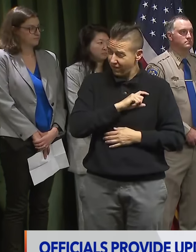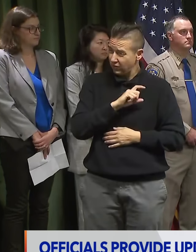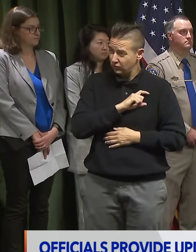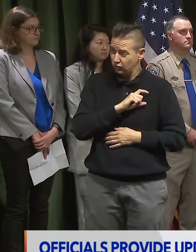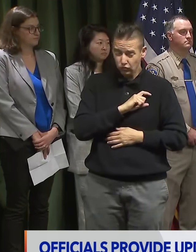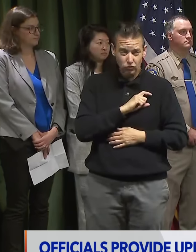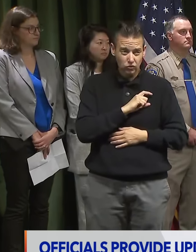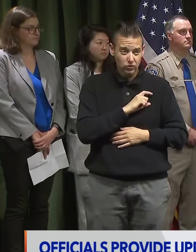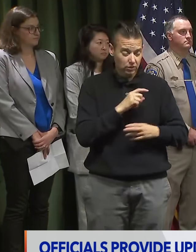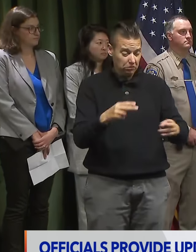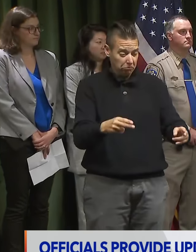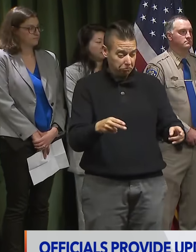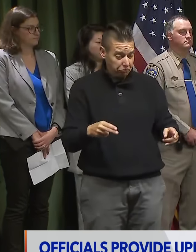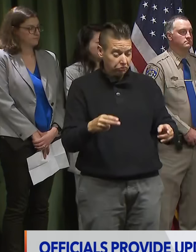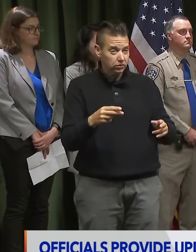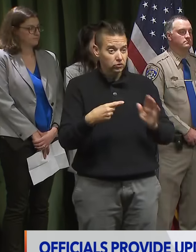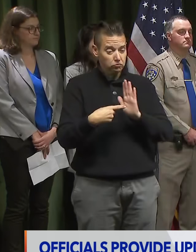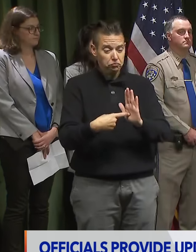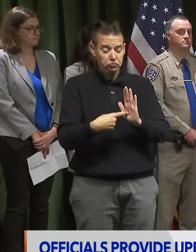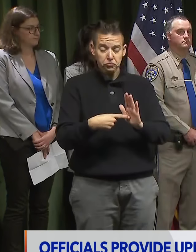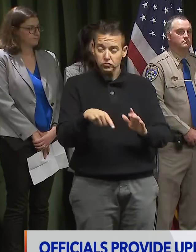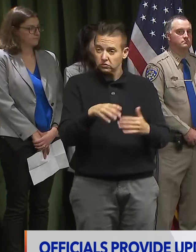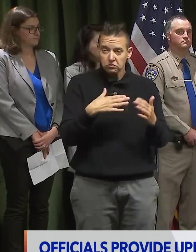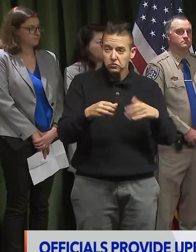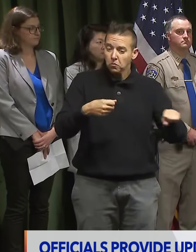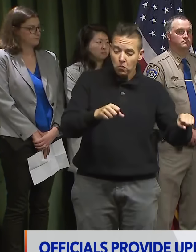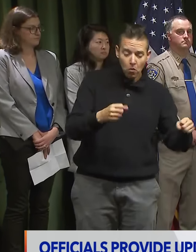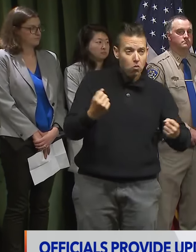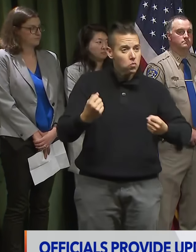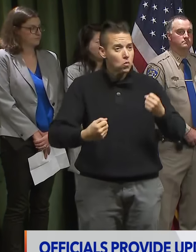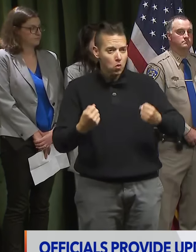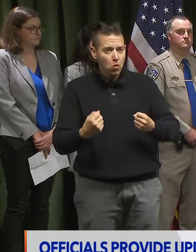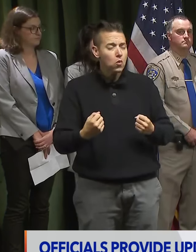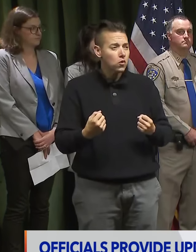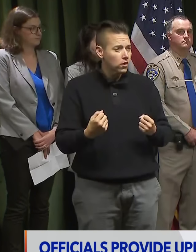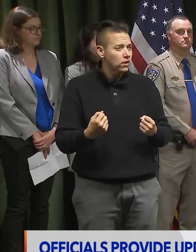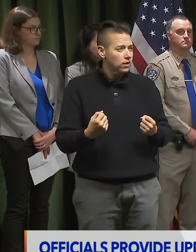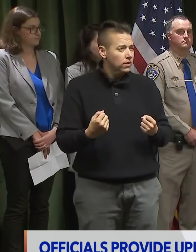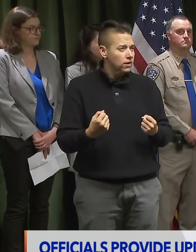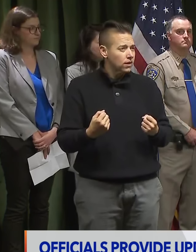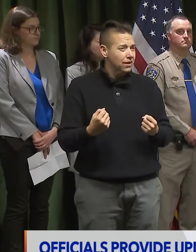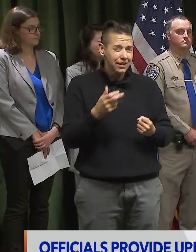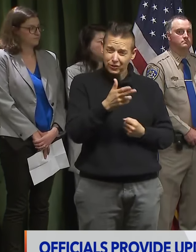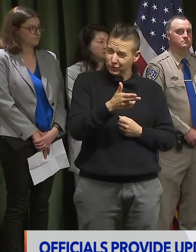INDIVIDUAL WILL ROLL UP EITHER ON THE SIDE OR BEHIND. A UNIFORMED POLICE OFFICER IN A